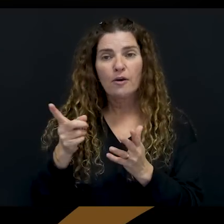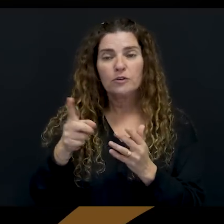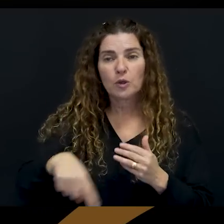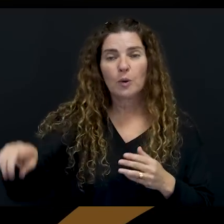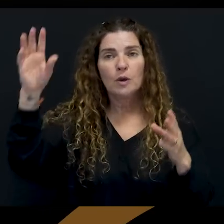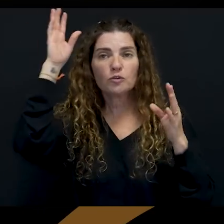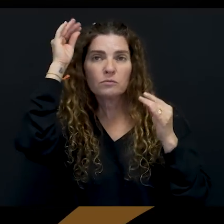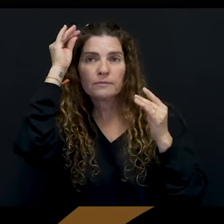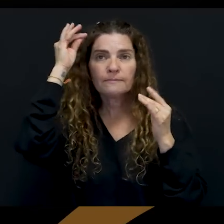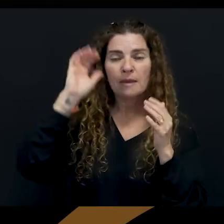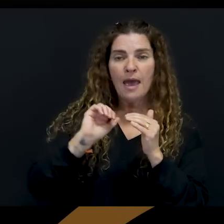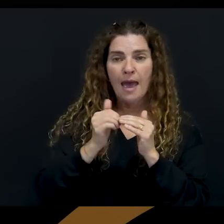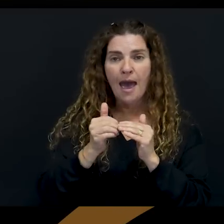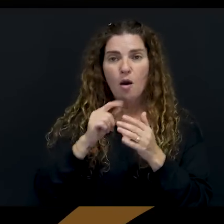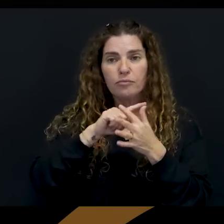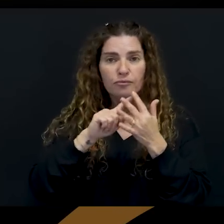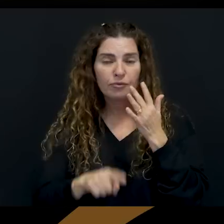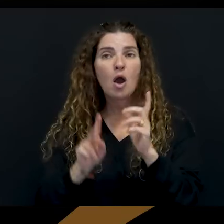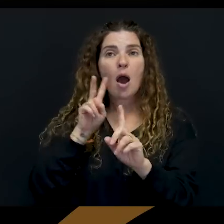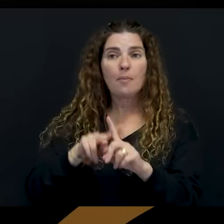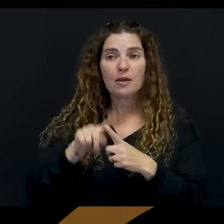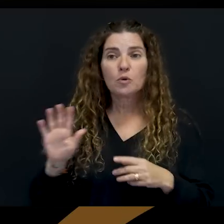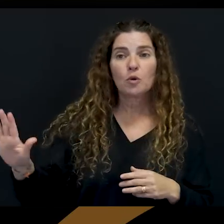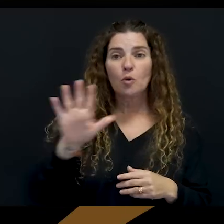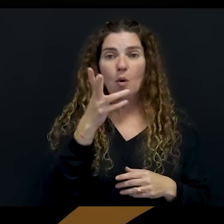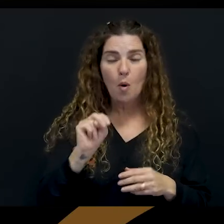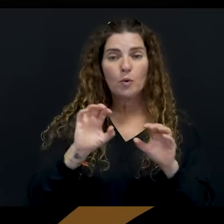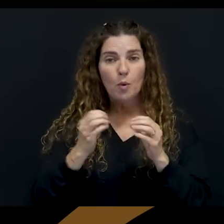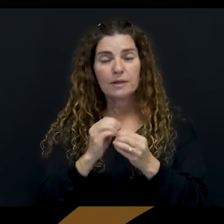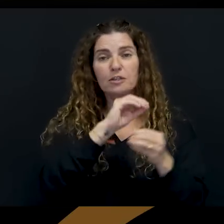on how these insights can apply to your own organizations and communities.